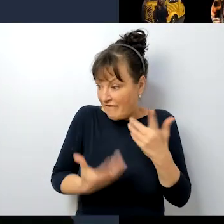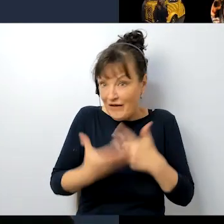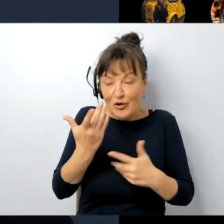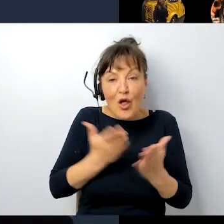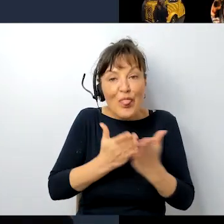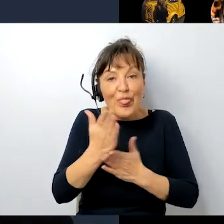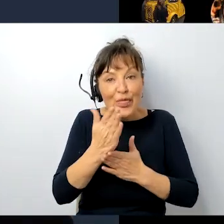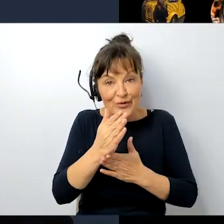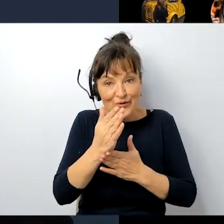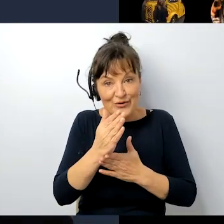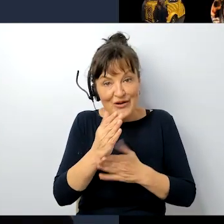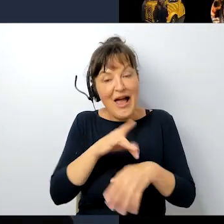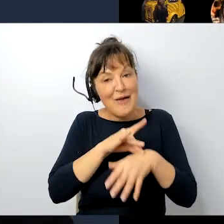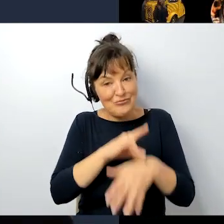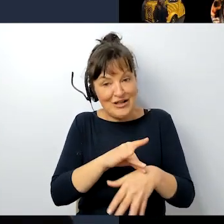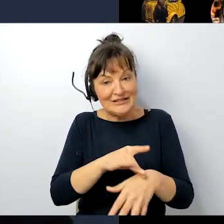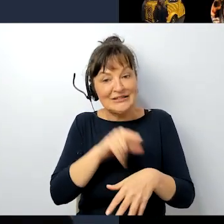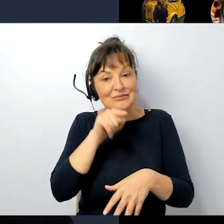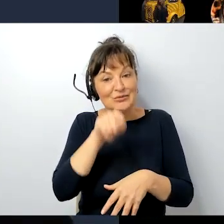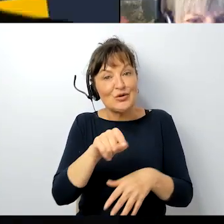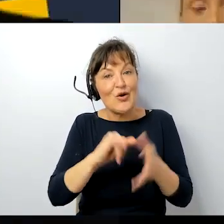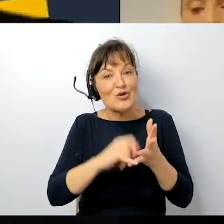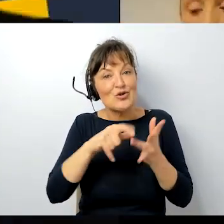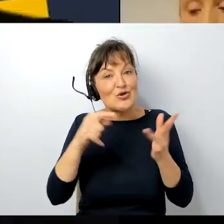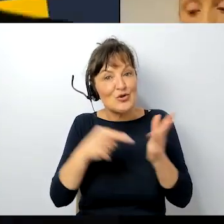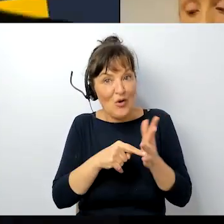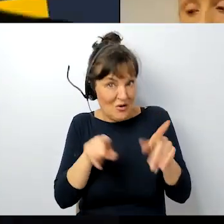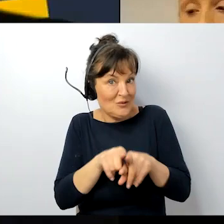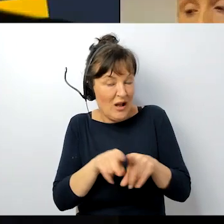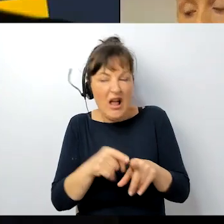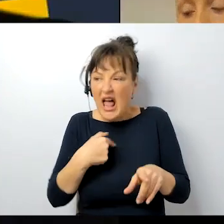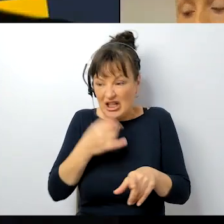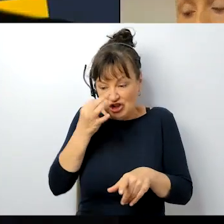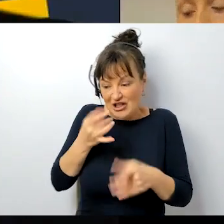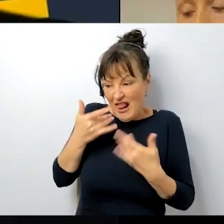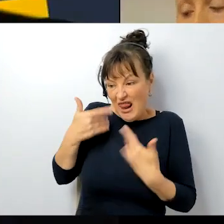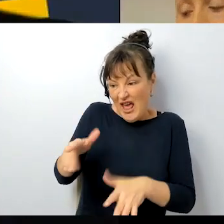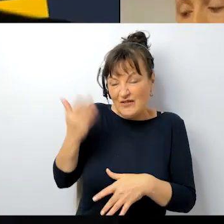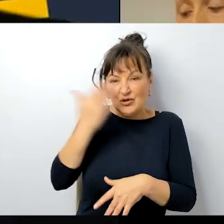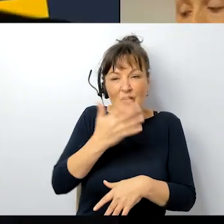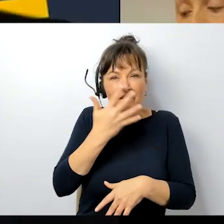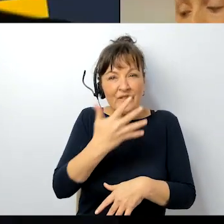I was actually the same as Danielle, I found out about mine through apprenticeship.scot too.